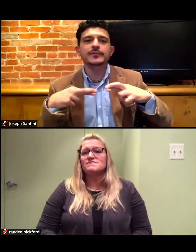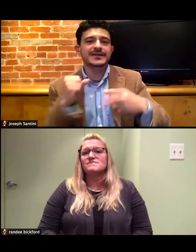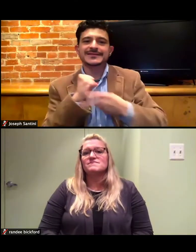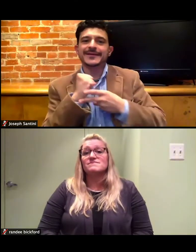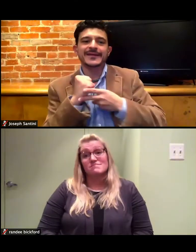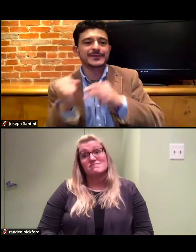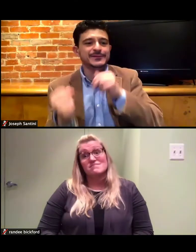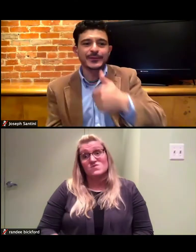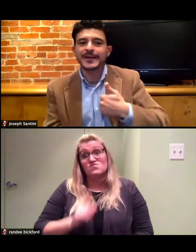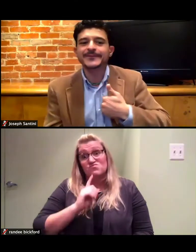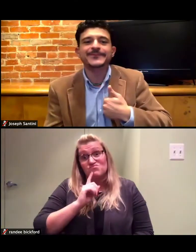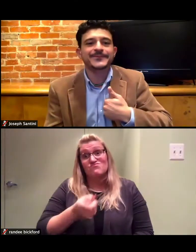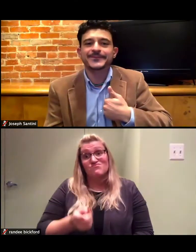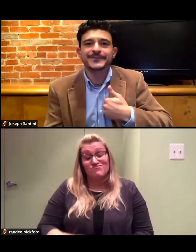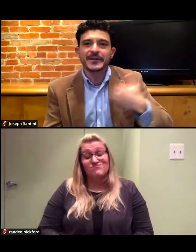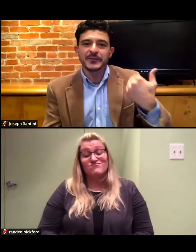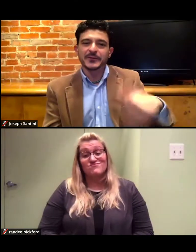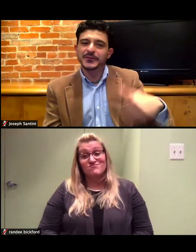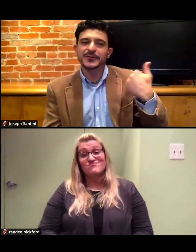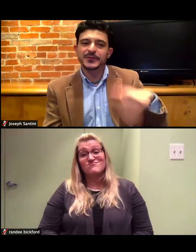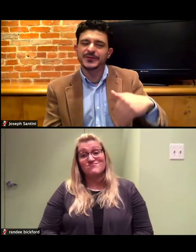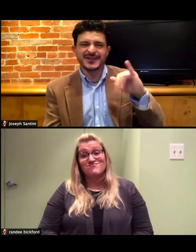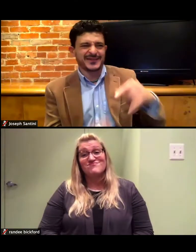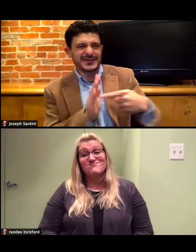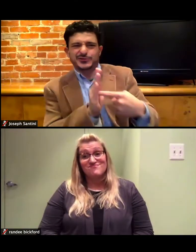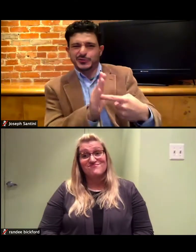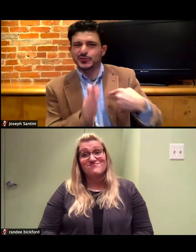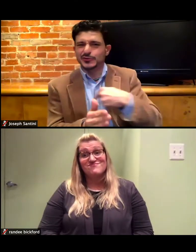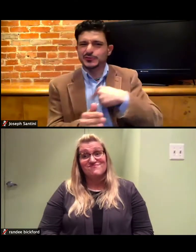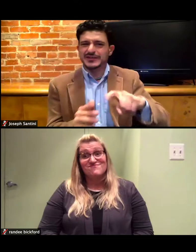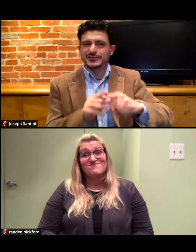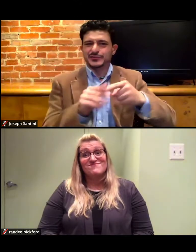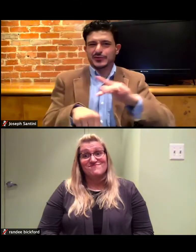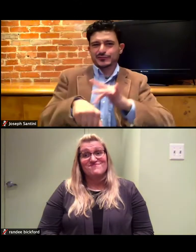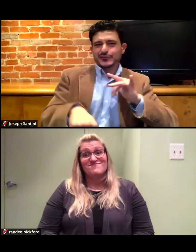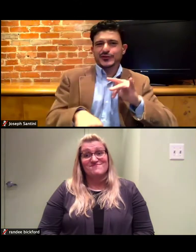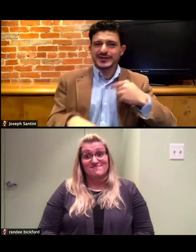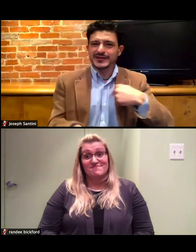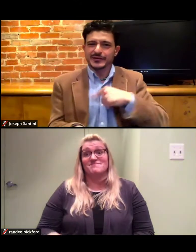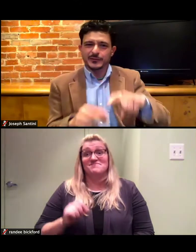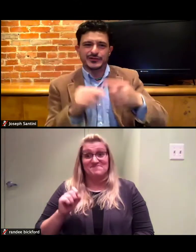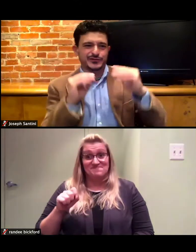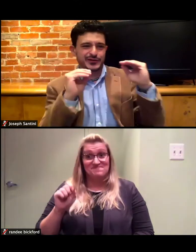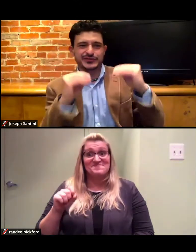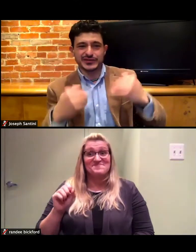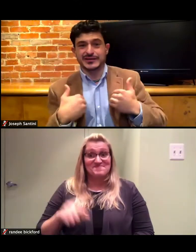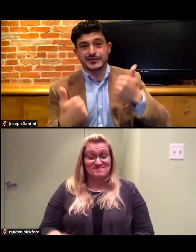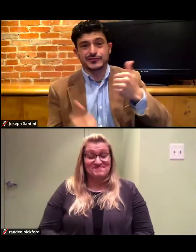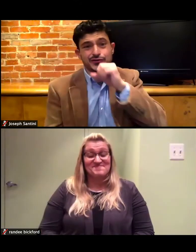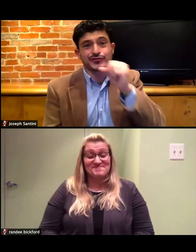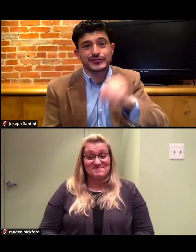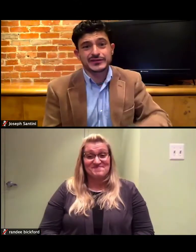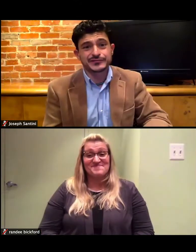60% of Americans don't have retirement savings. That shows us that we need to start early,